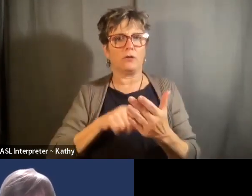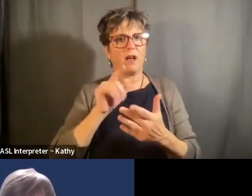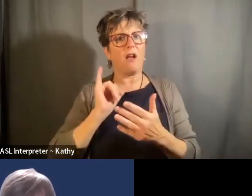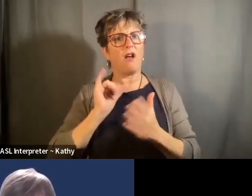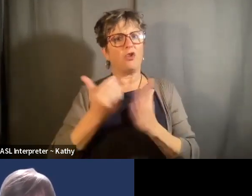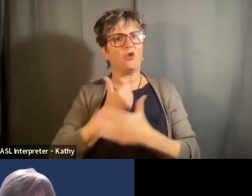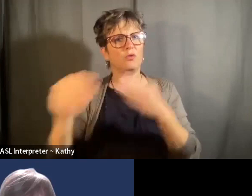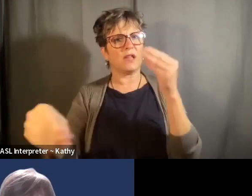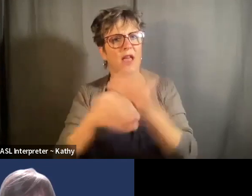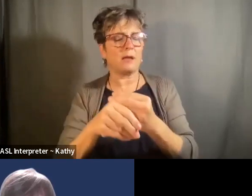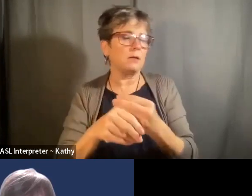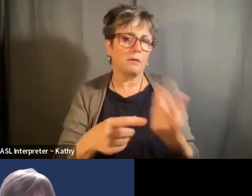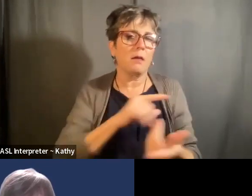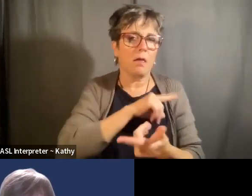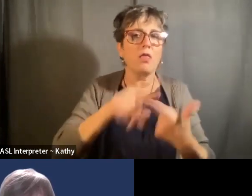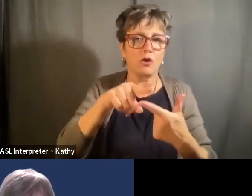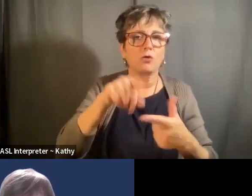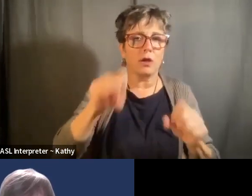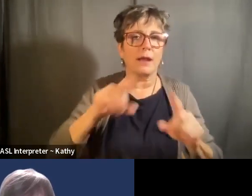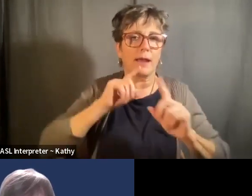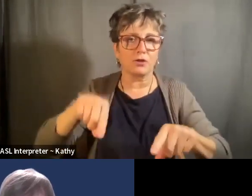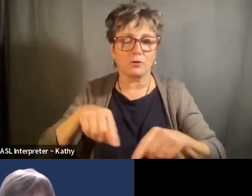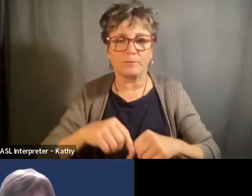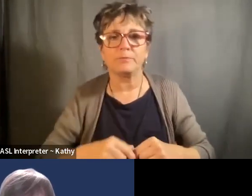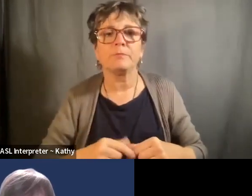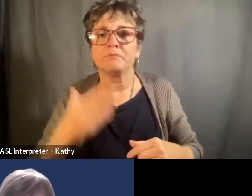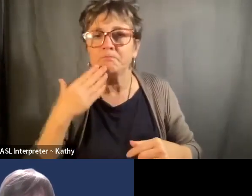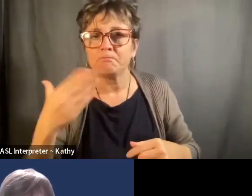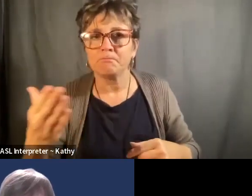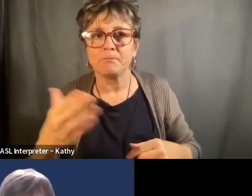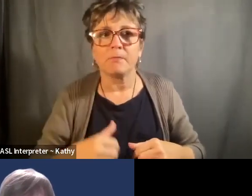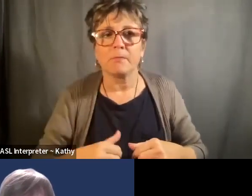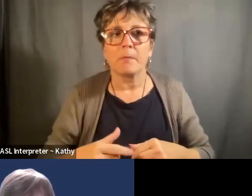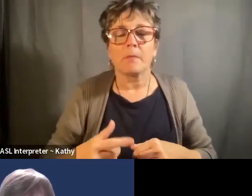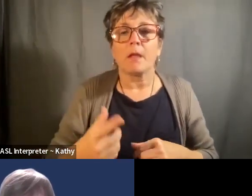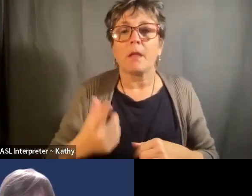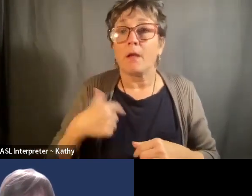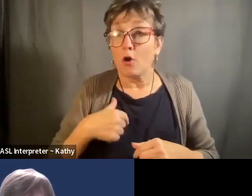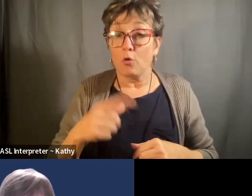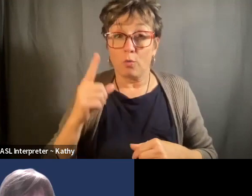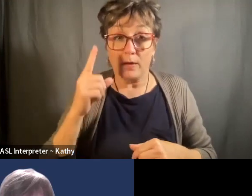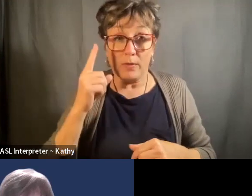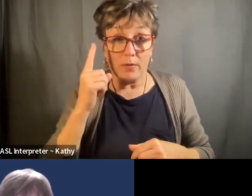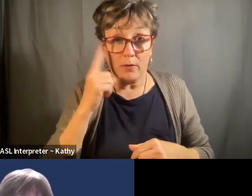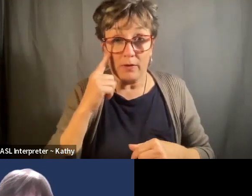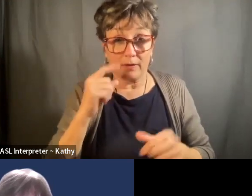Thank you so we were planning on running this webinar until 15 minutes after the hour. We do